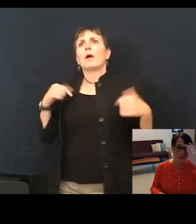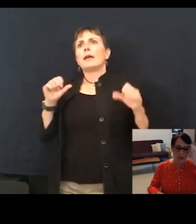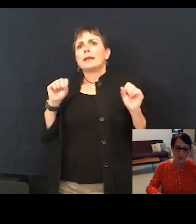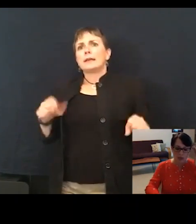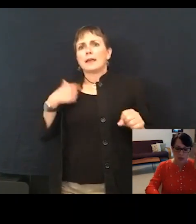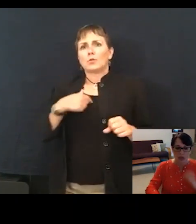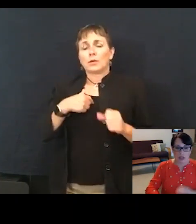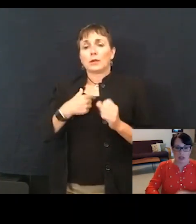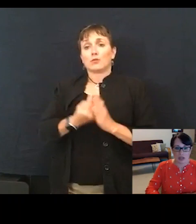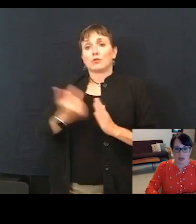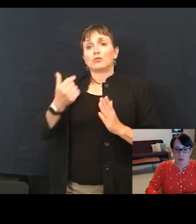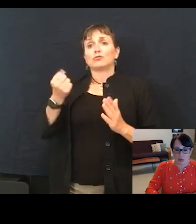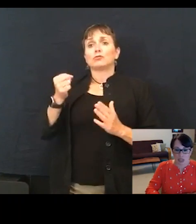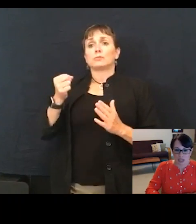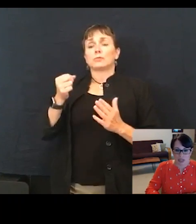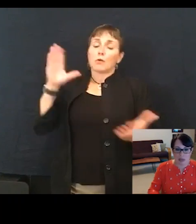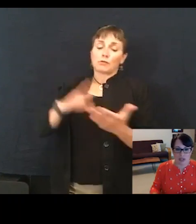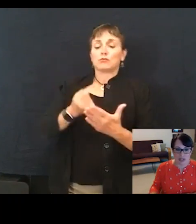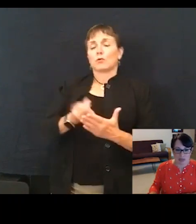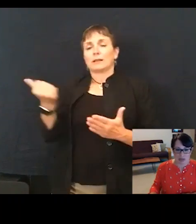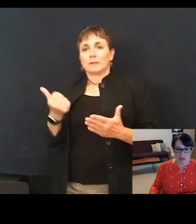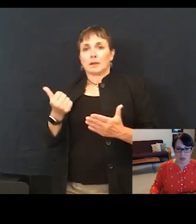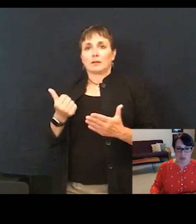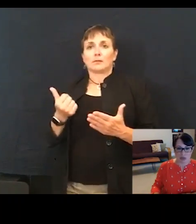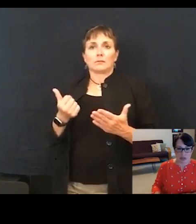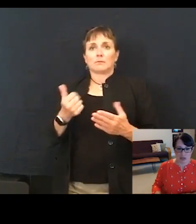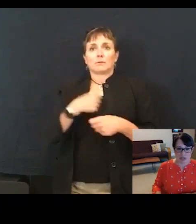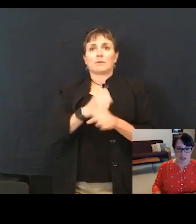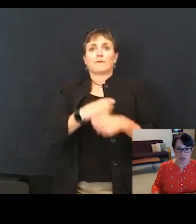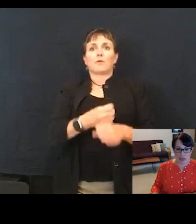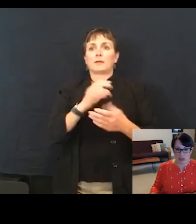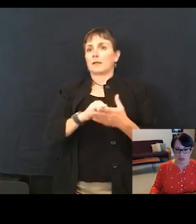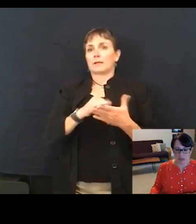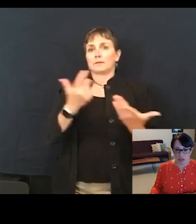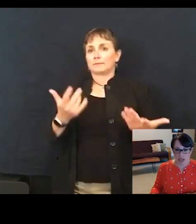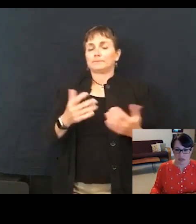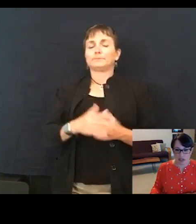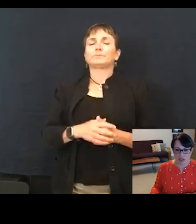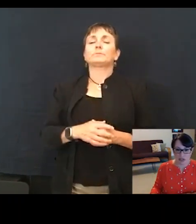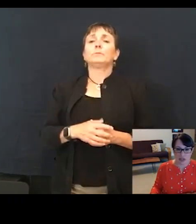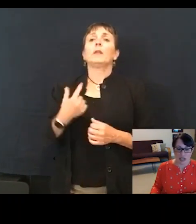So what we did, put simply, is we've looked at the sequence of that front half vector.